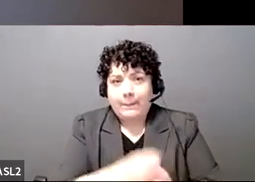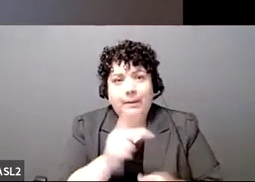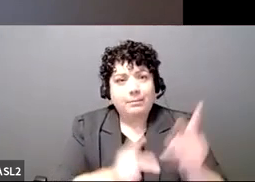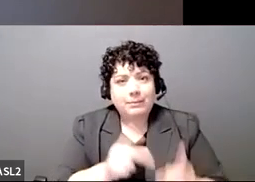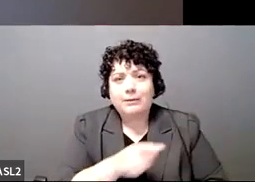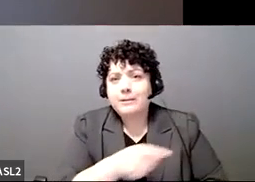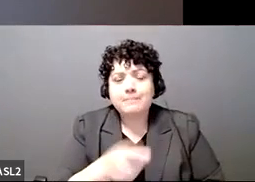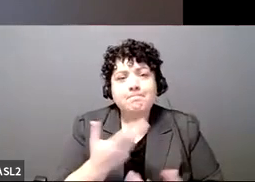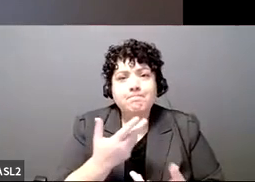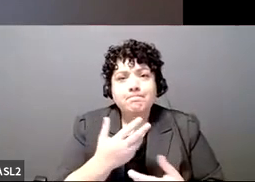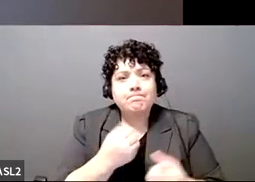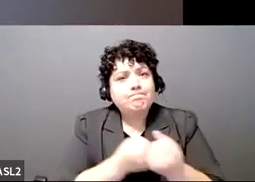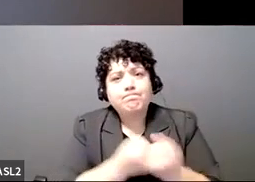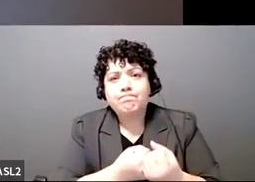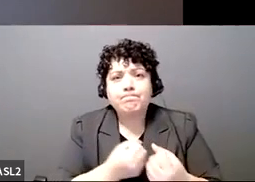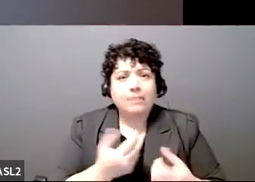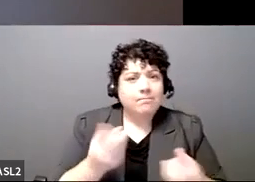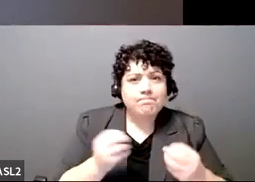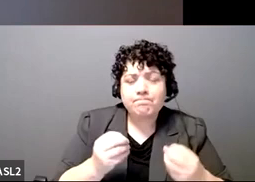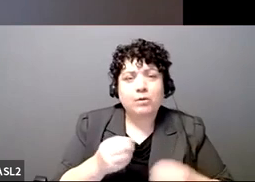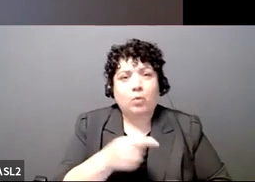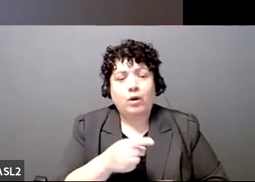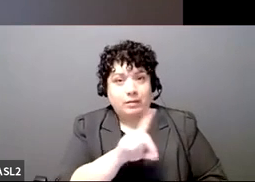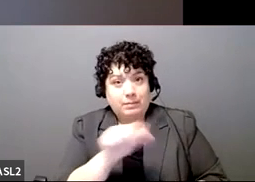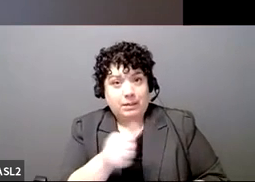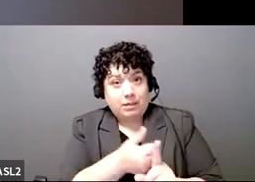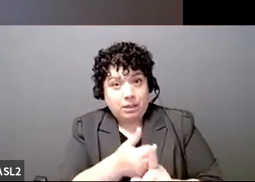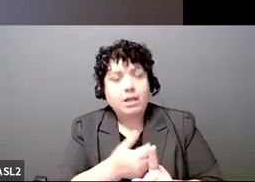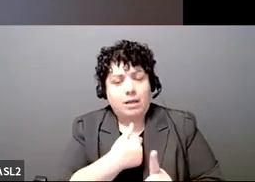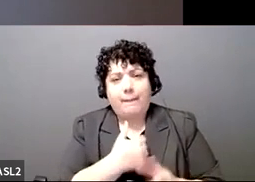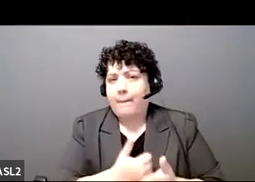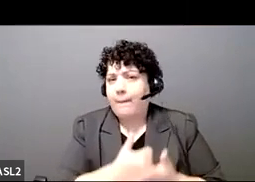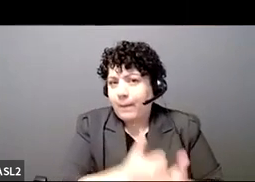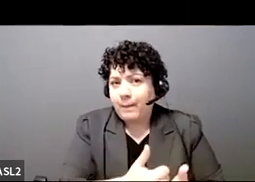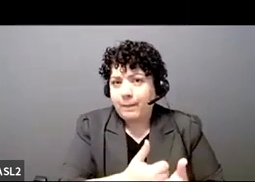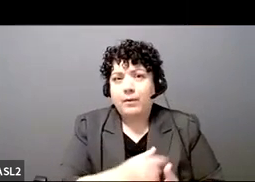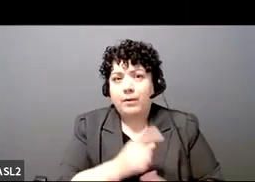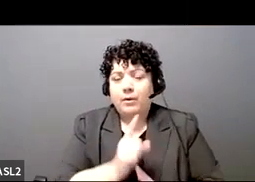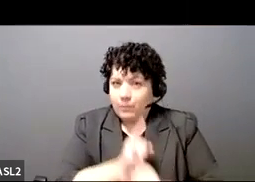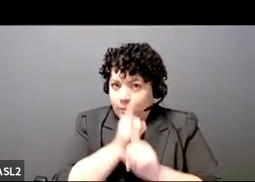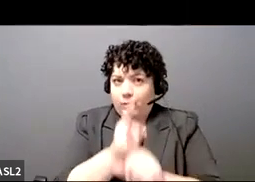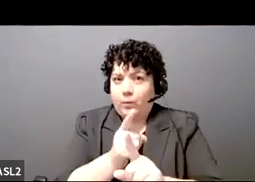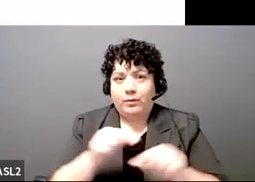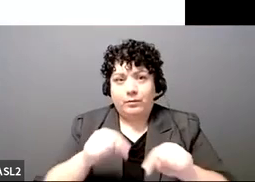have disabilities and we helped them fulfill their vision I found